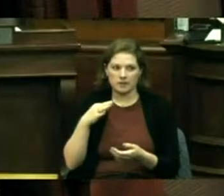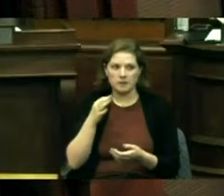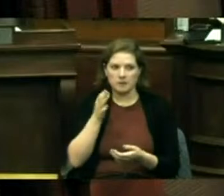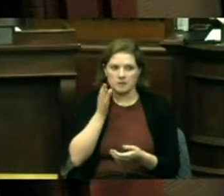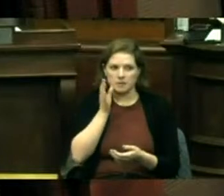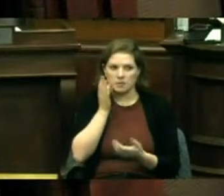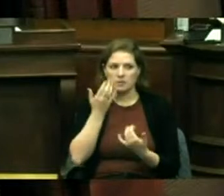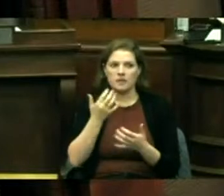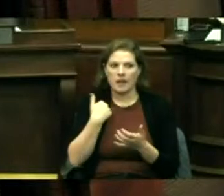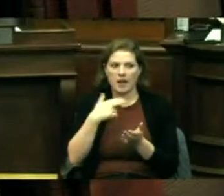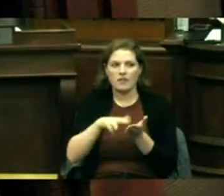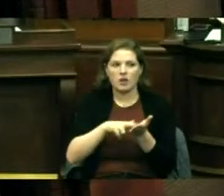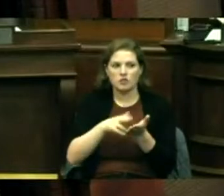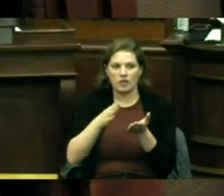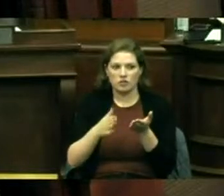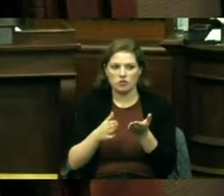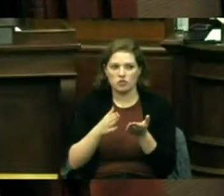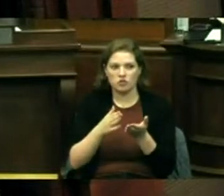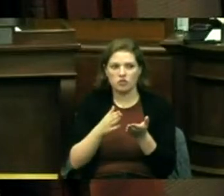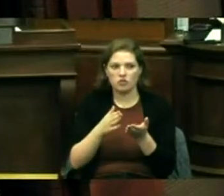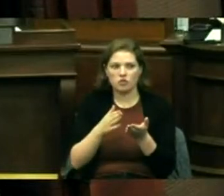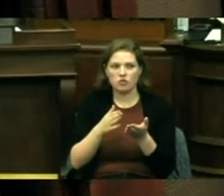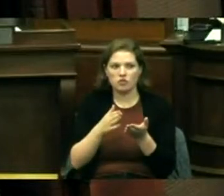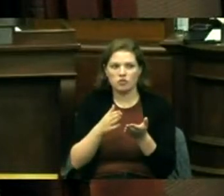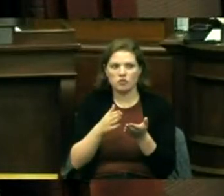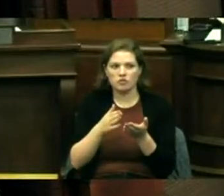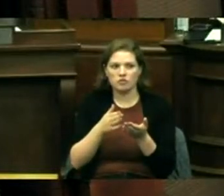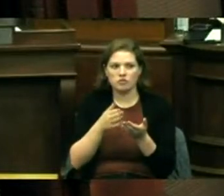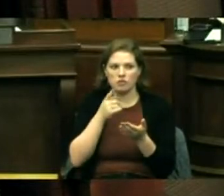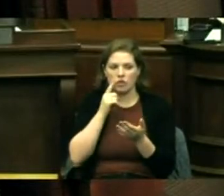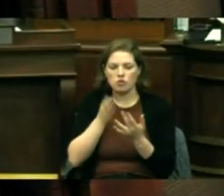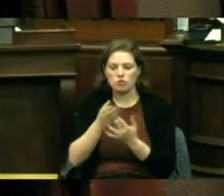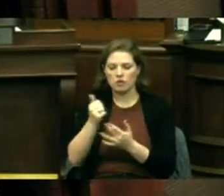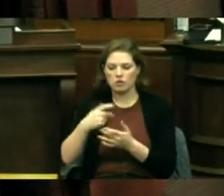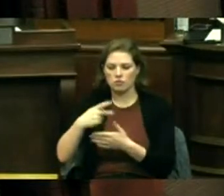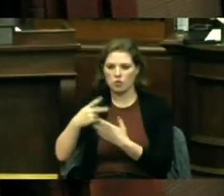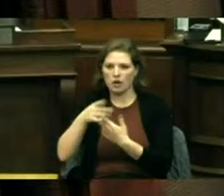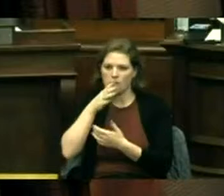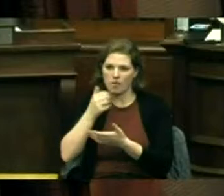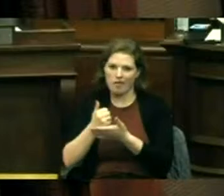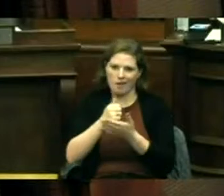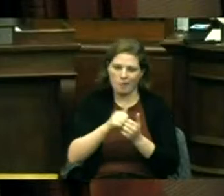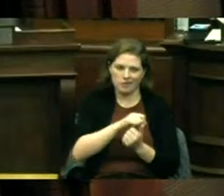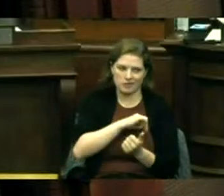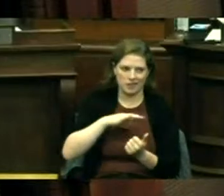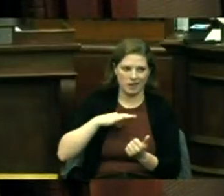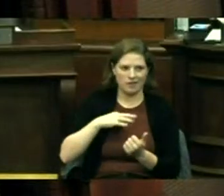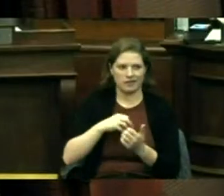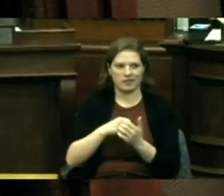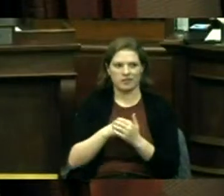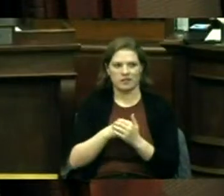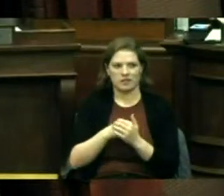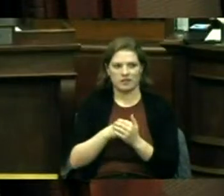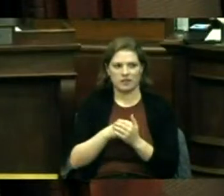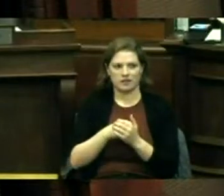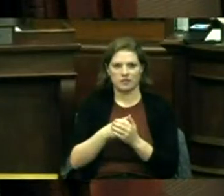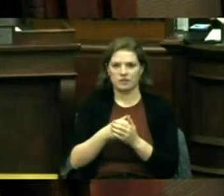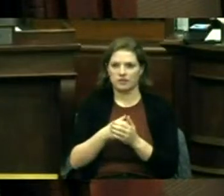one, there's no hiring of staff. We have a contractor for the